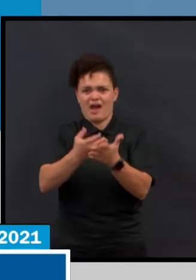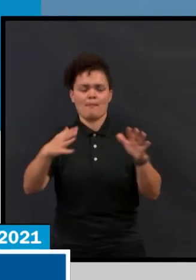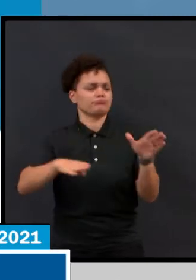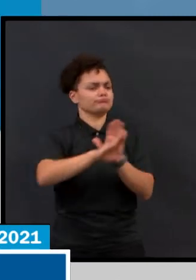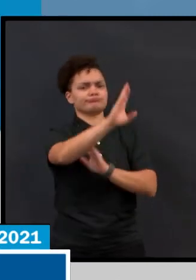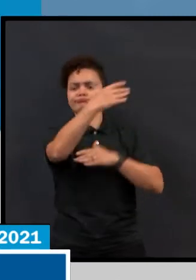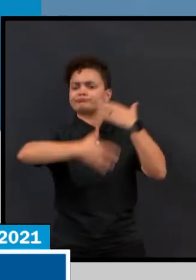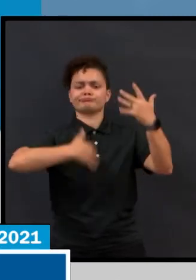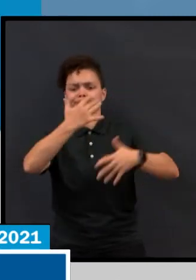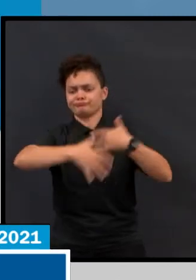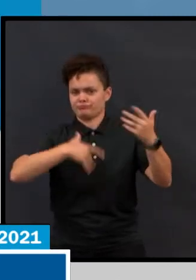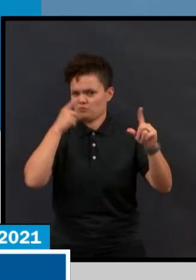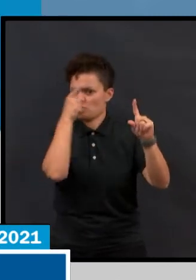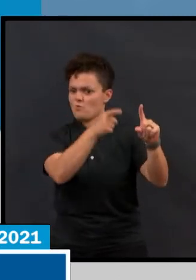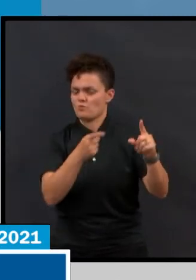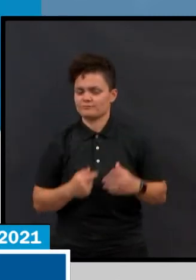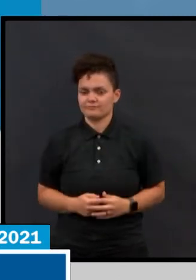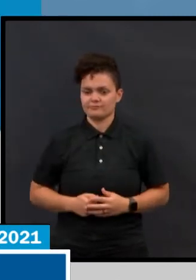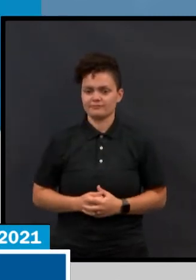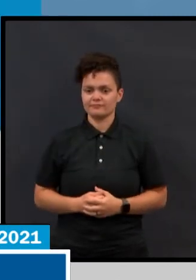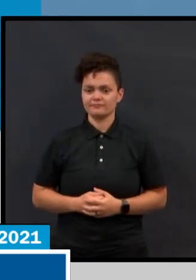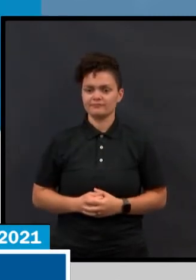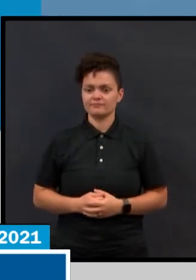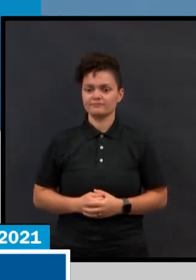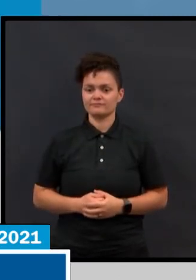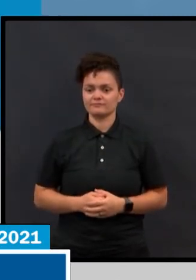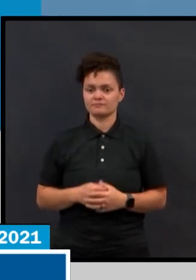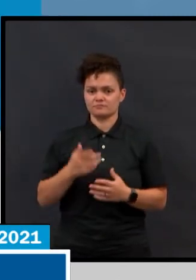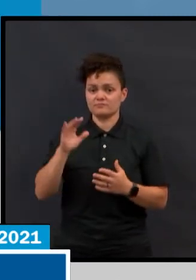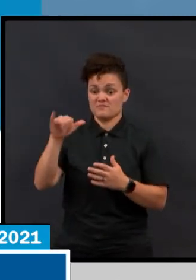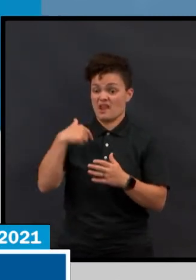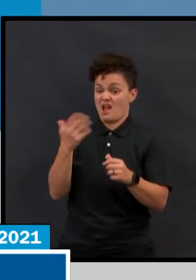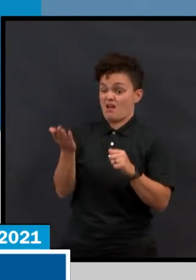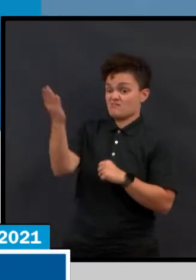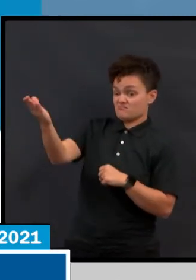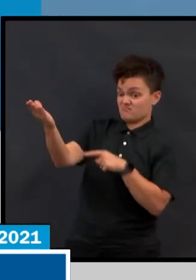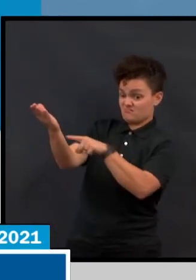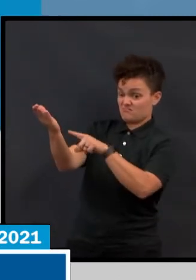to the city voters matter of fact it was this past monday by city council and we're grateful to city